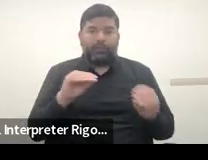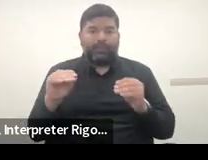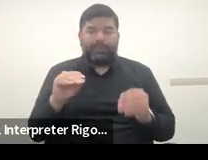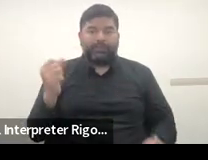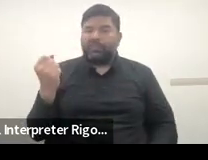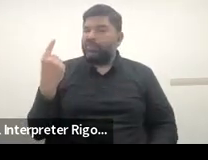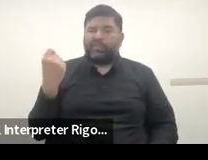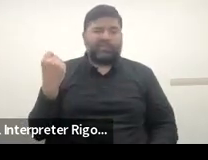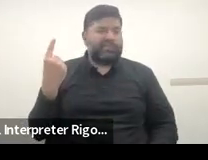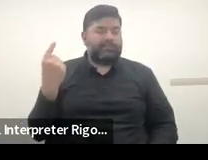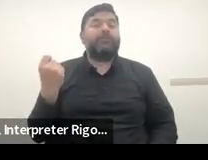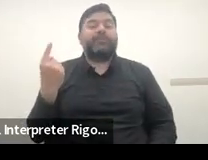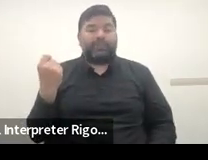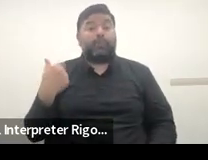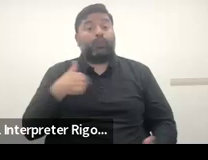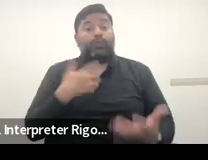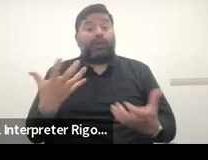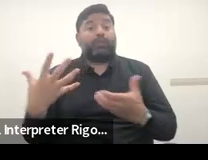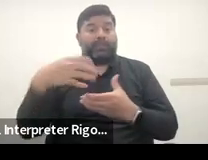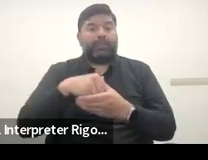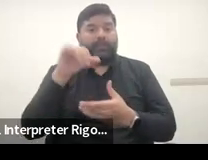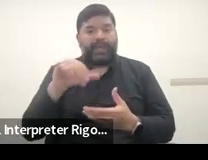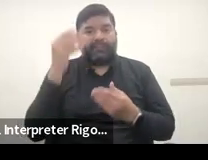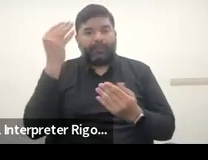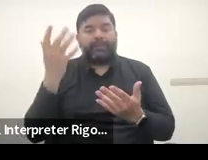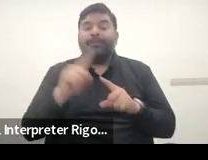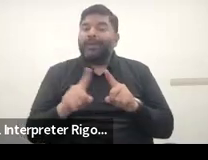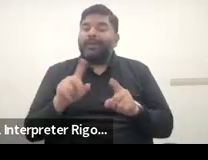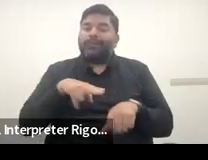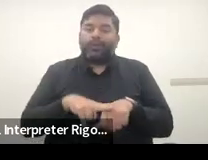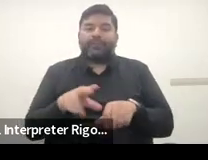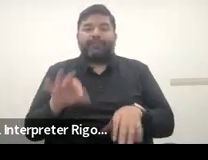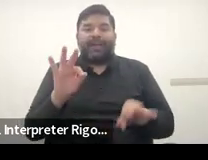those but of course finding phonological labels for all these things and then getting experts to